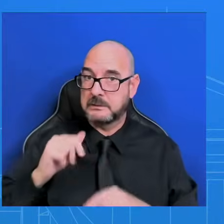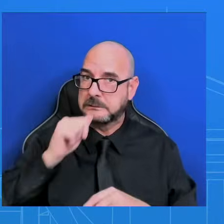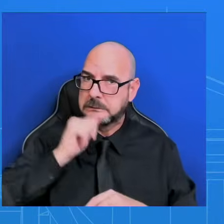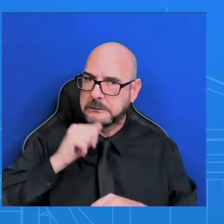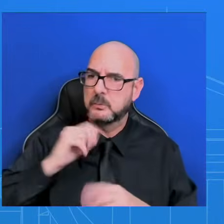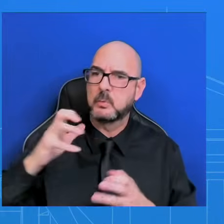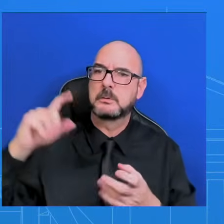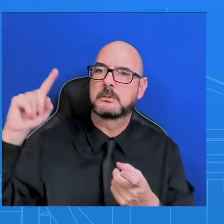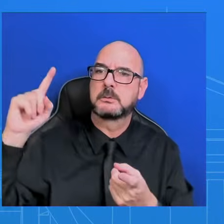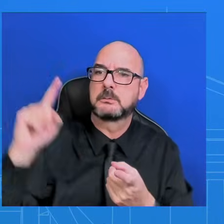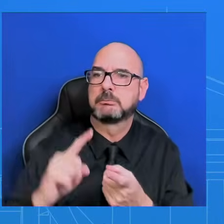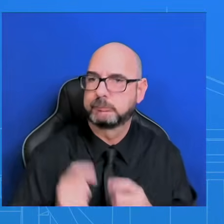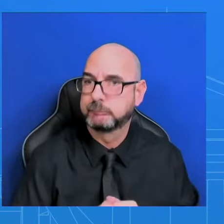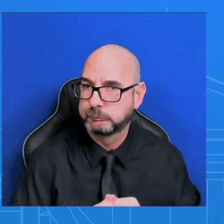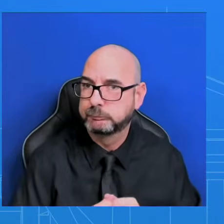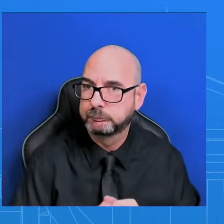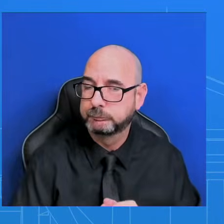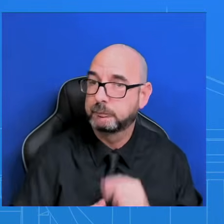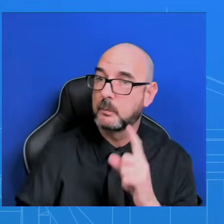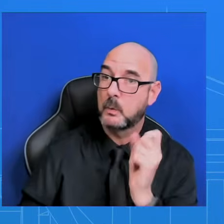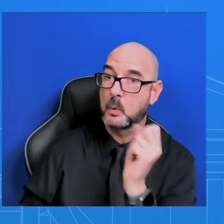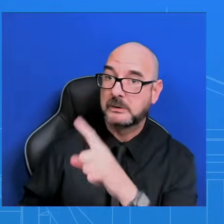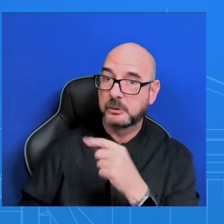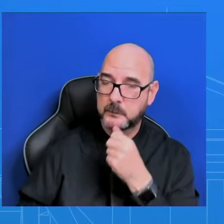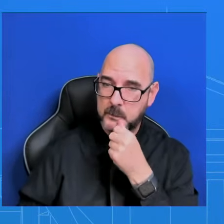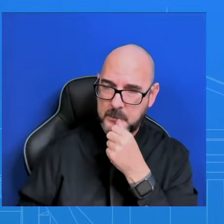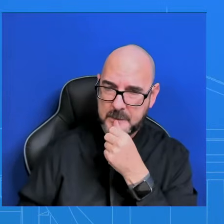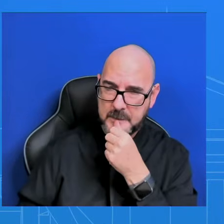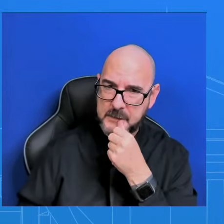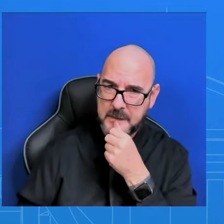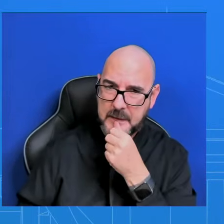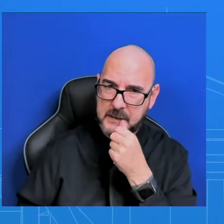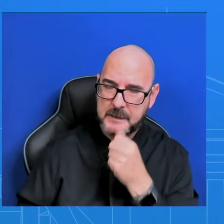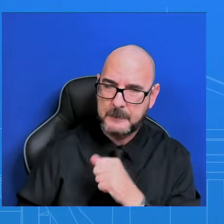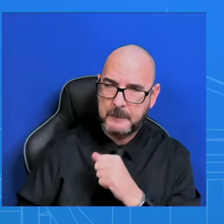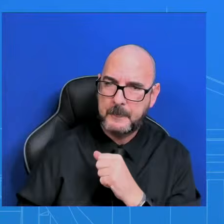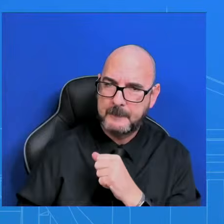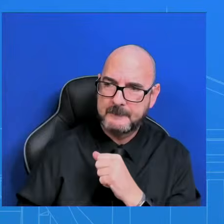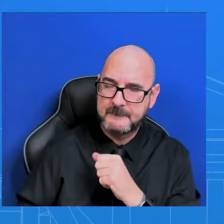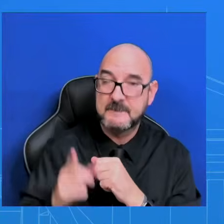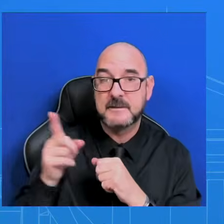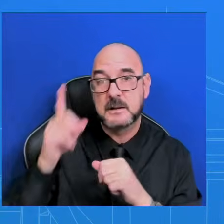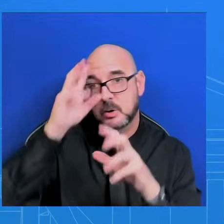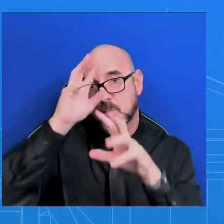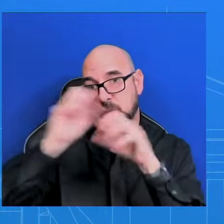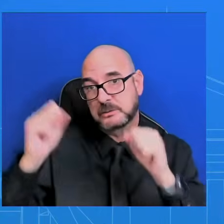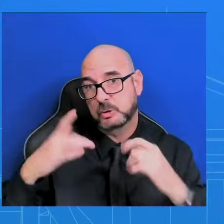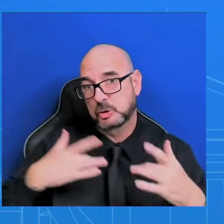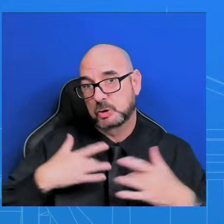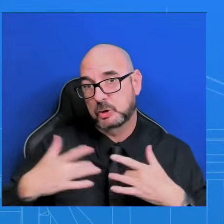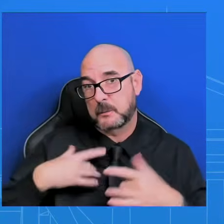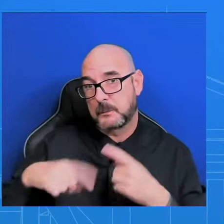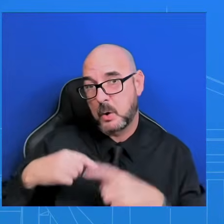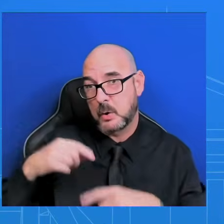Is the President worried that, given what Netanyahu has said about opposing a Palestinian state,